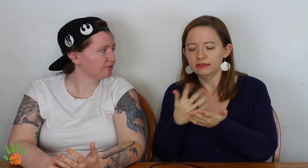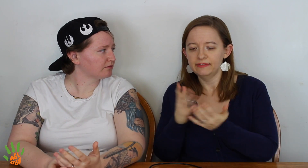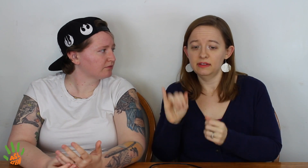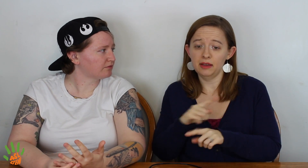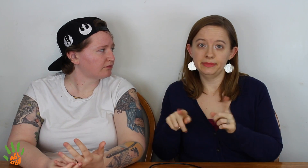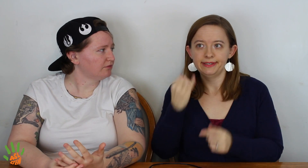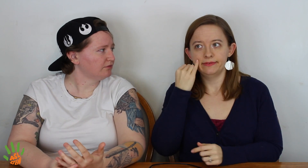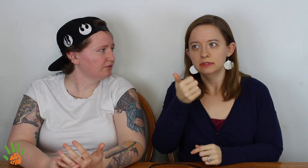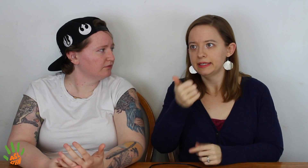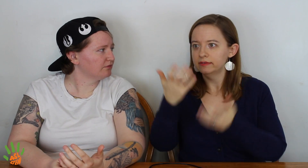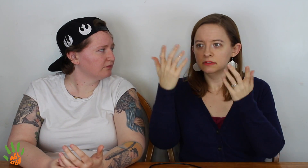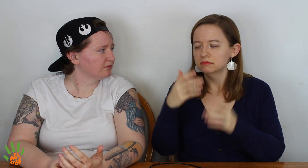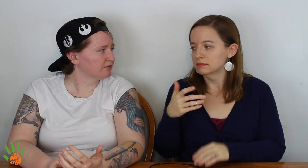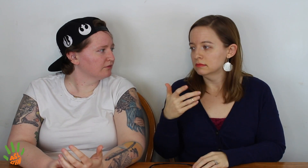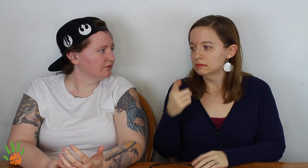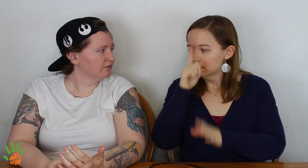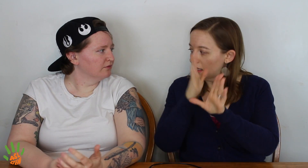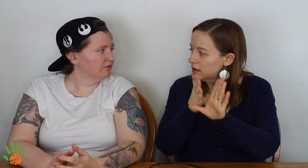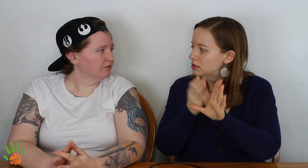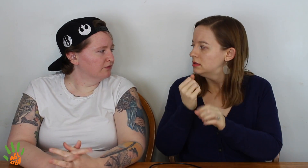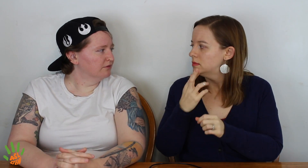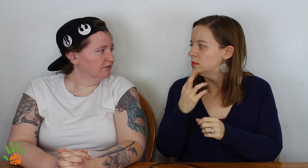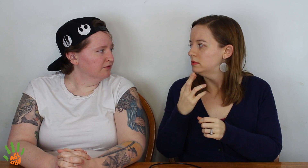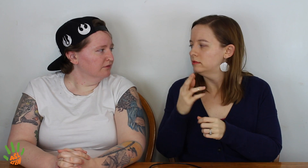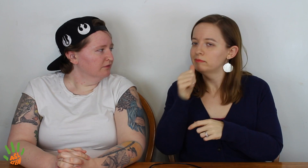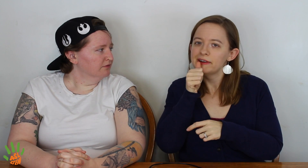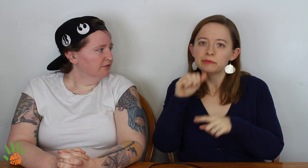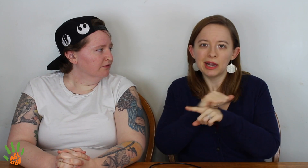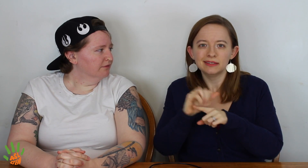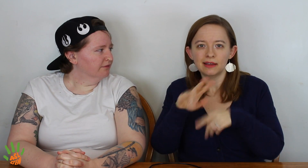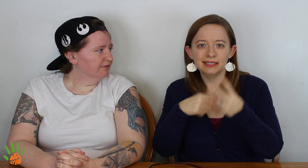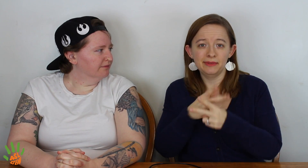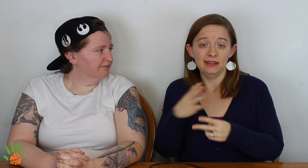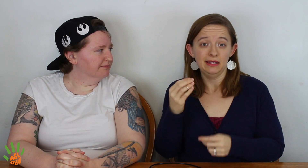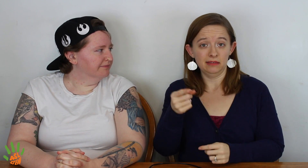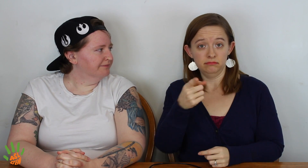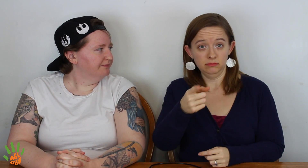other than a doctor, but if you're psychologist or private practice or something like that,